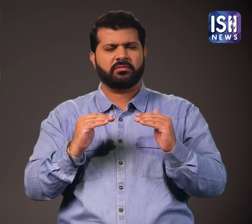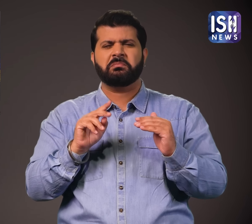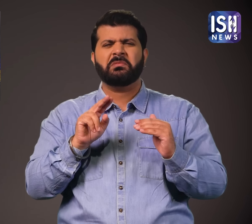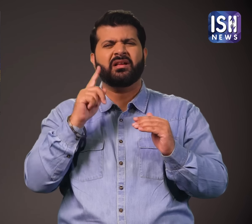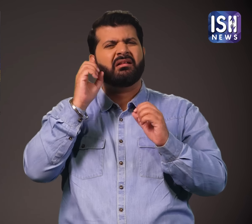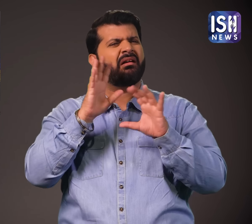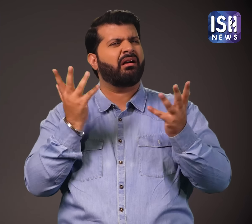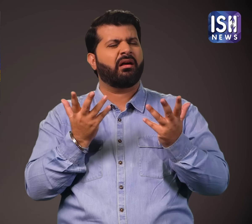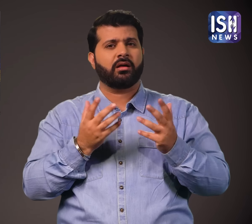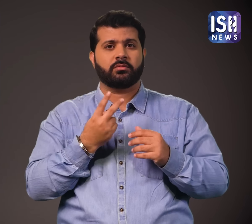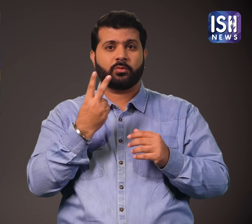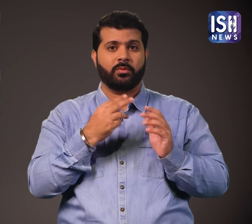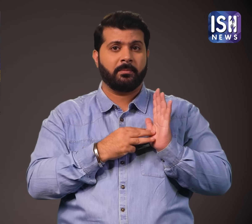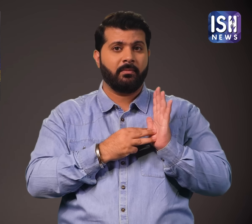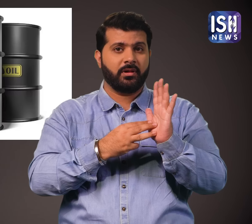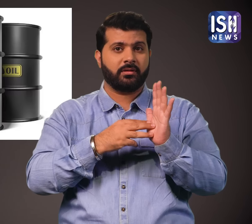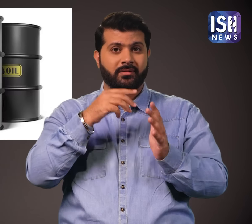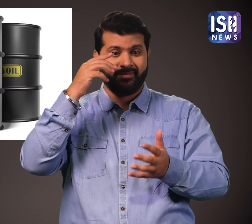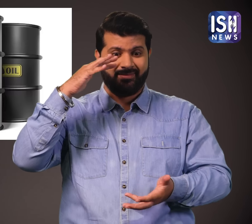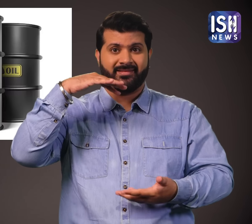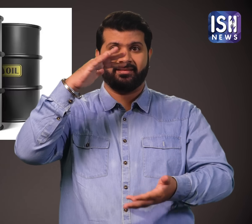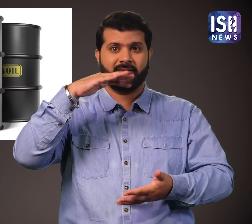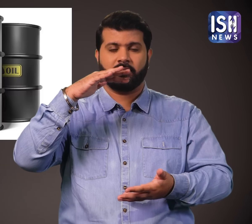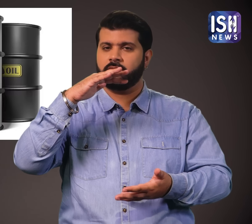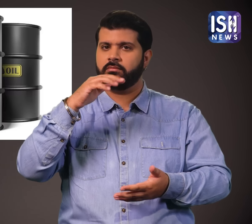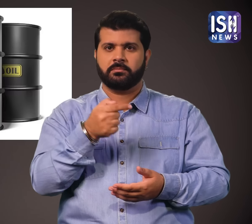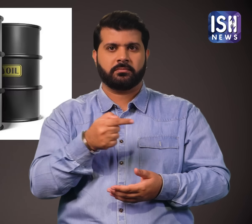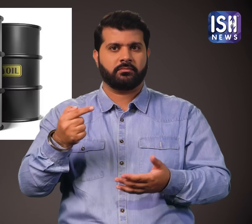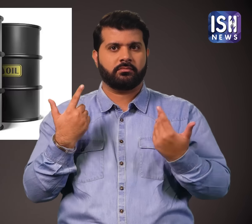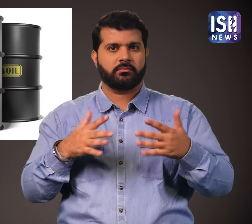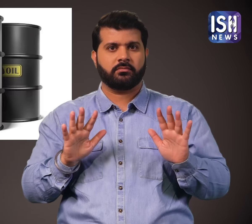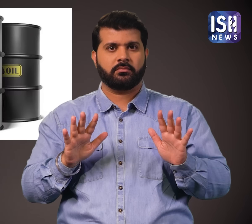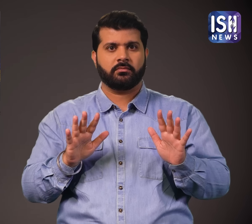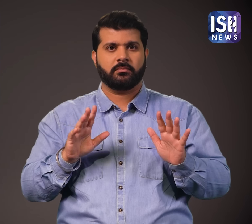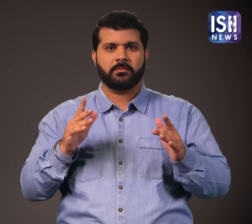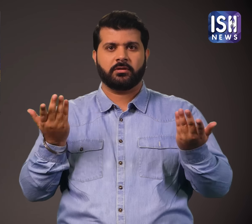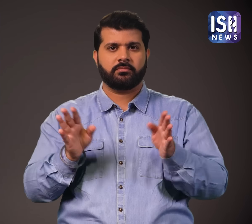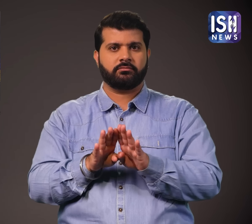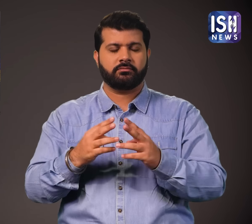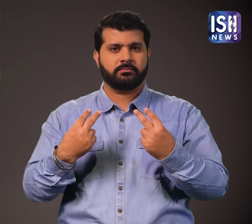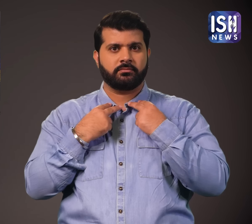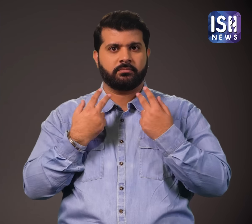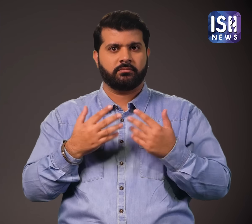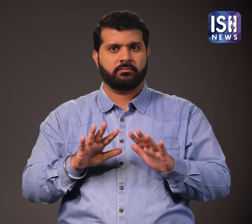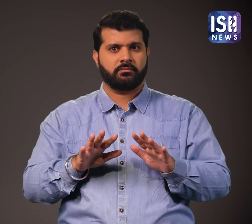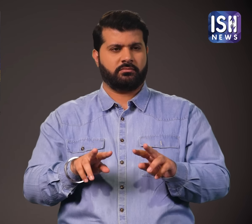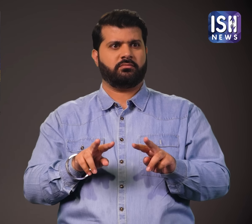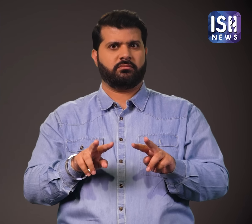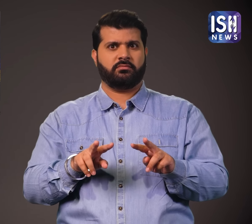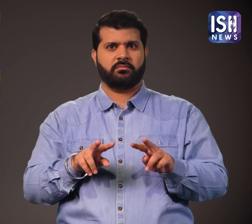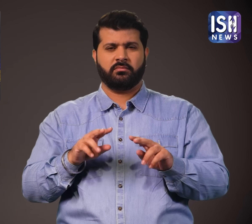which means around 2 million barrels per day are affected because parts of its oil business have shut down. Shocking!